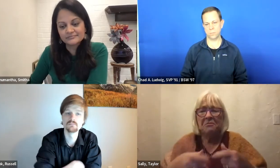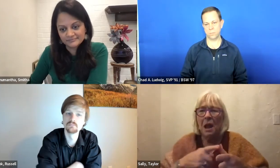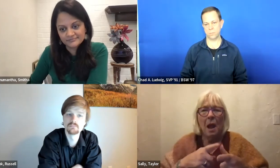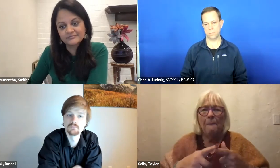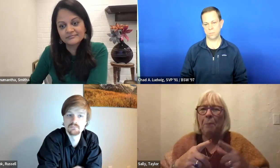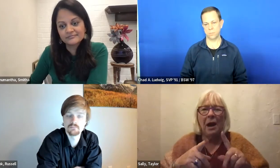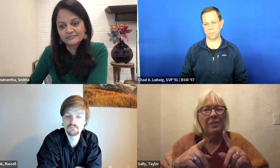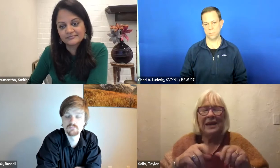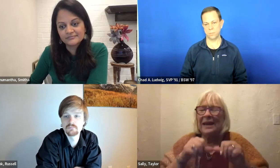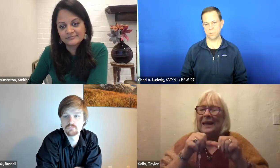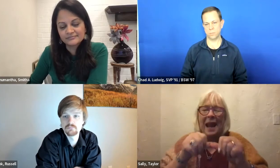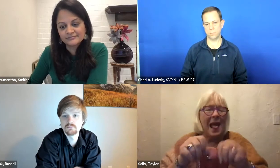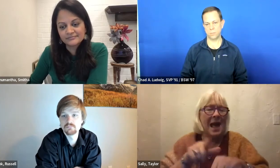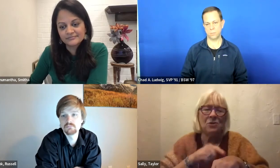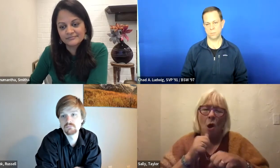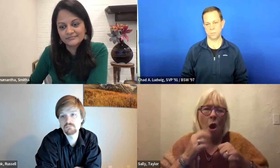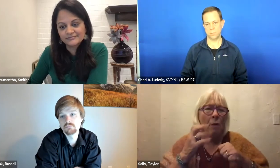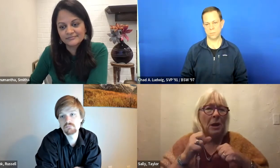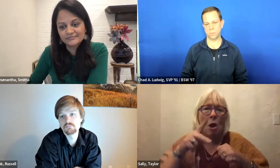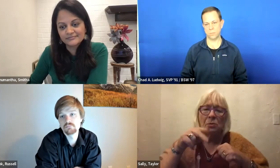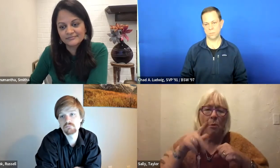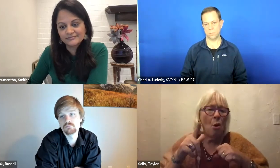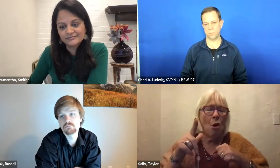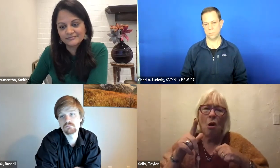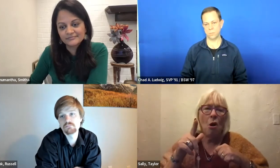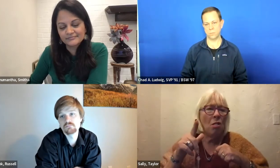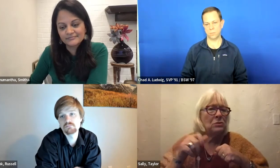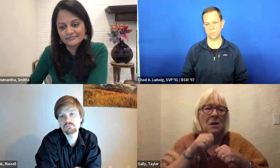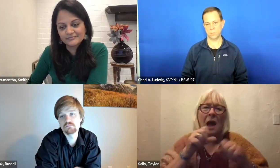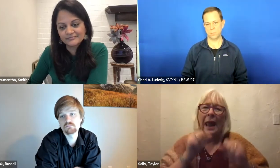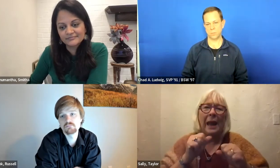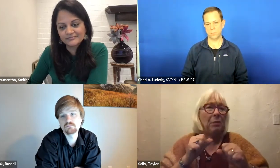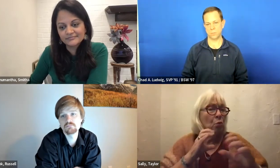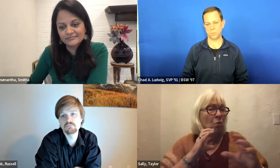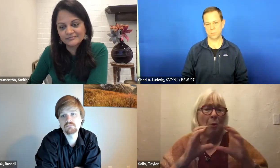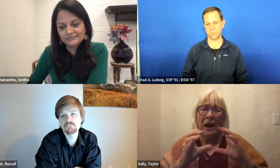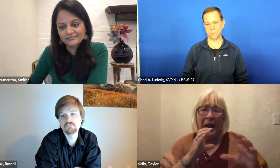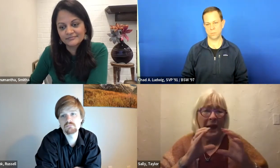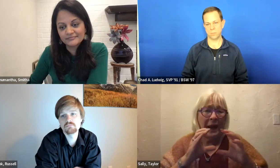and I did help them and ended up working out smoothly, but, you know, we got to the point